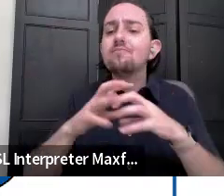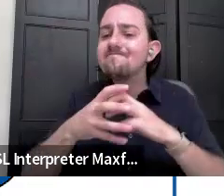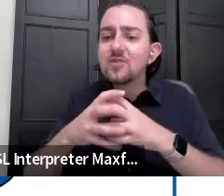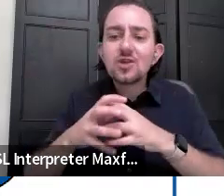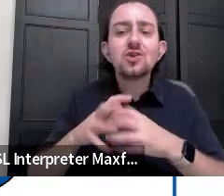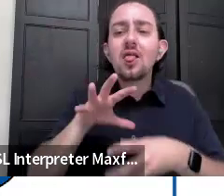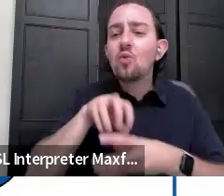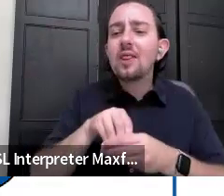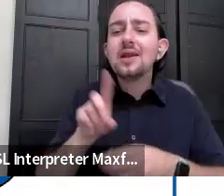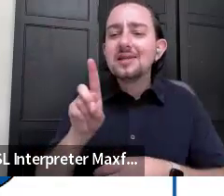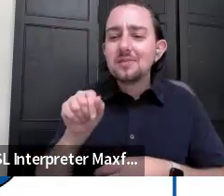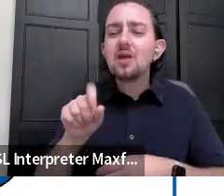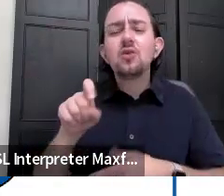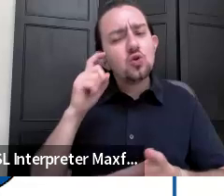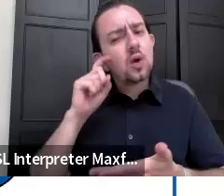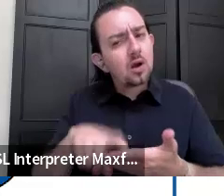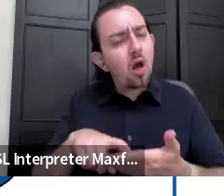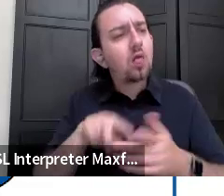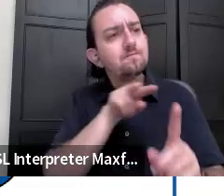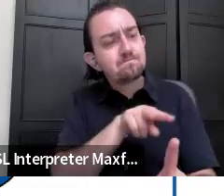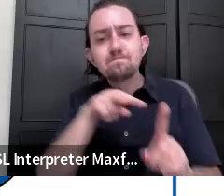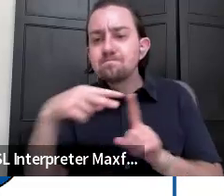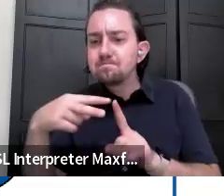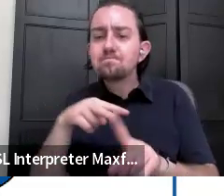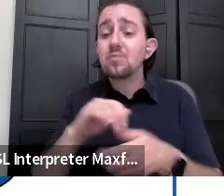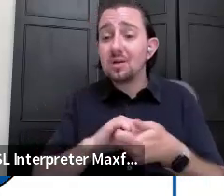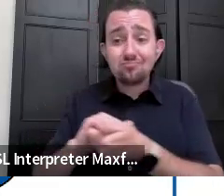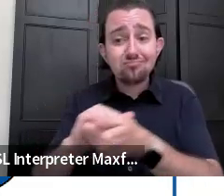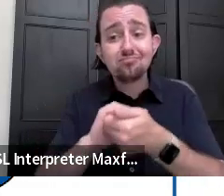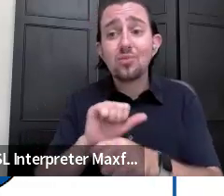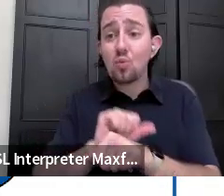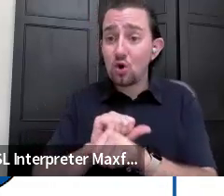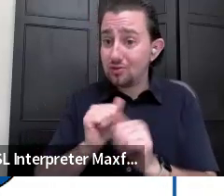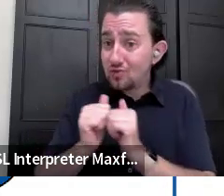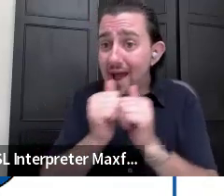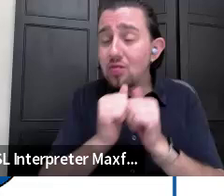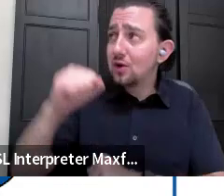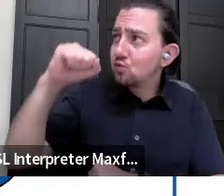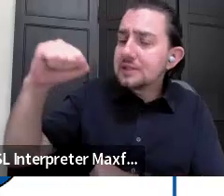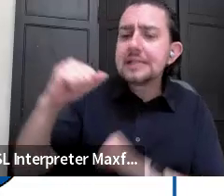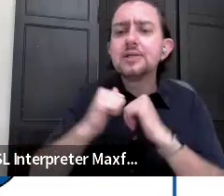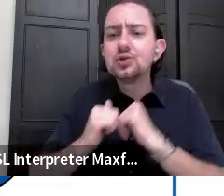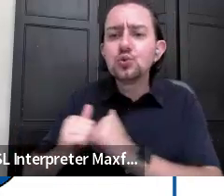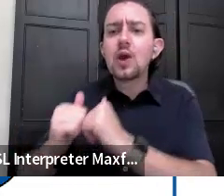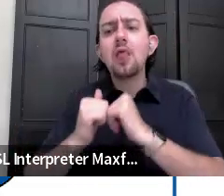work together, we can resist together and be united in that resistance.